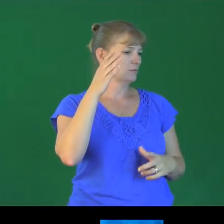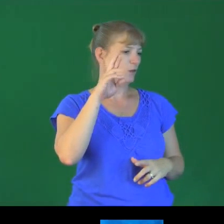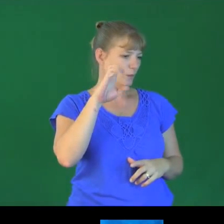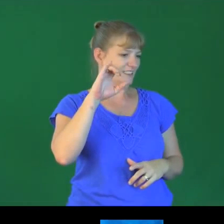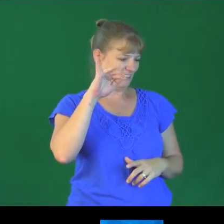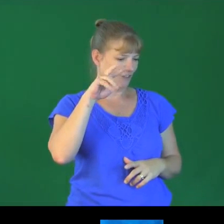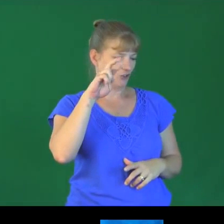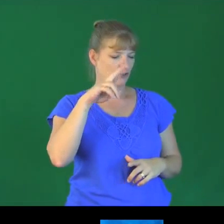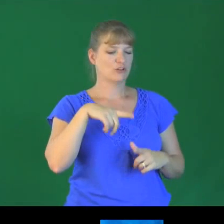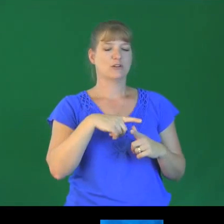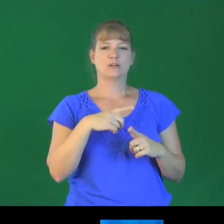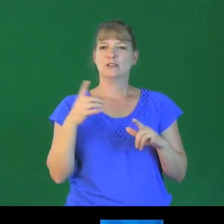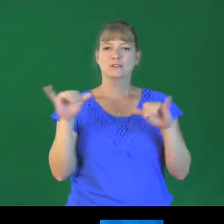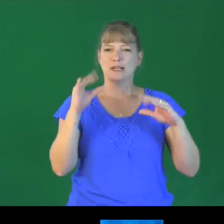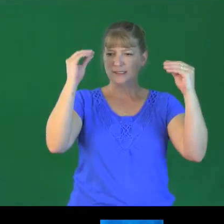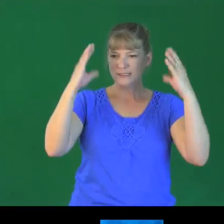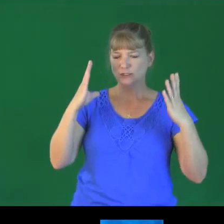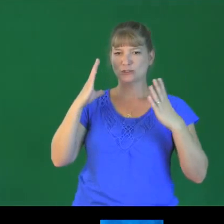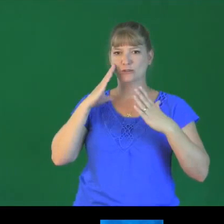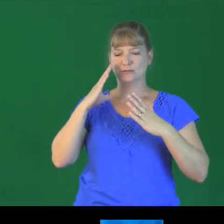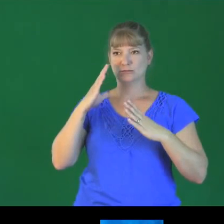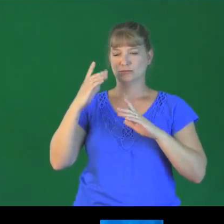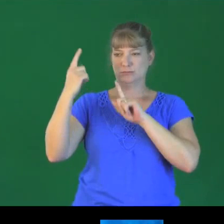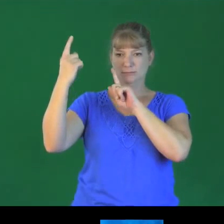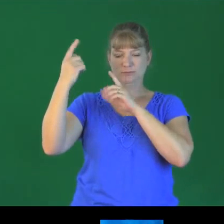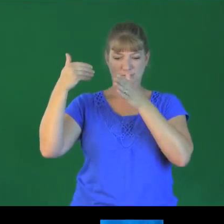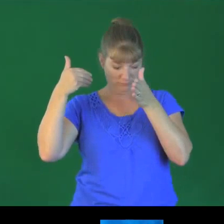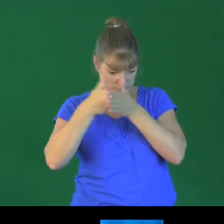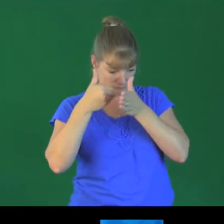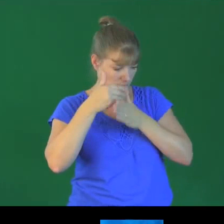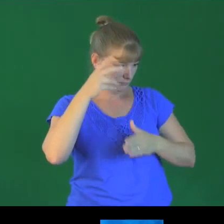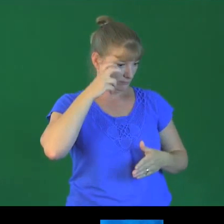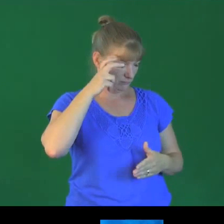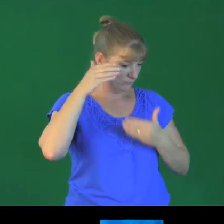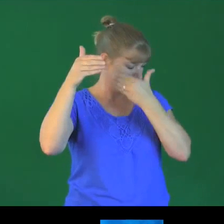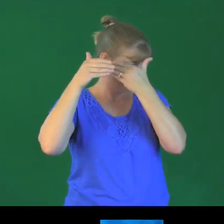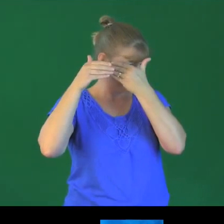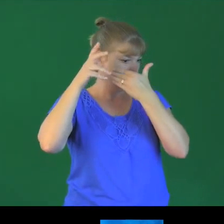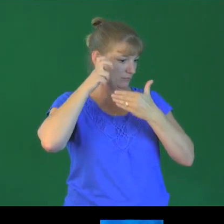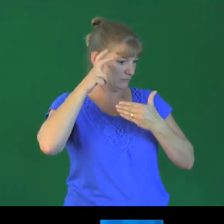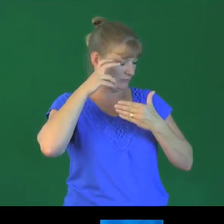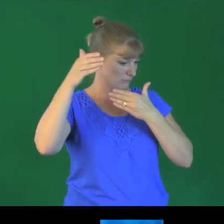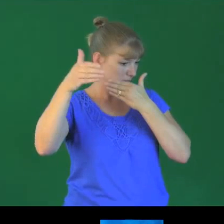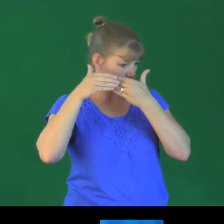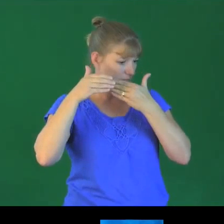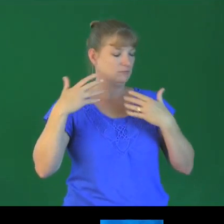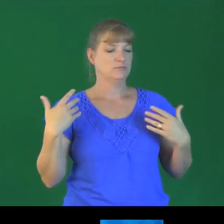It's like the teacher is standing right by the student, six inches away from the ear at all times.